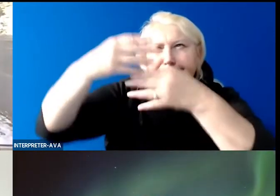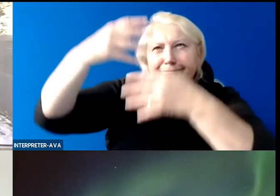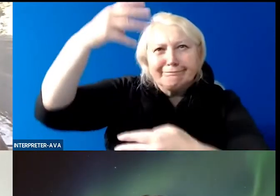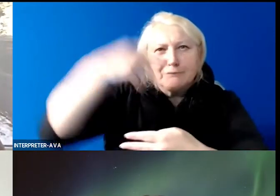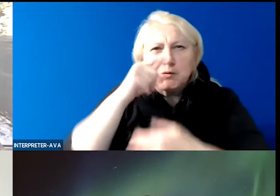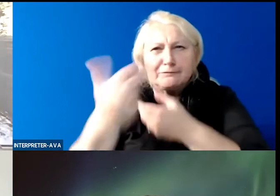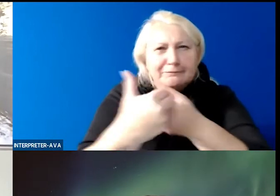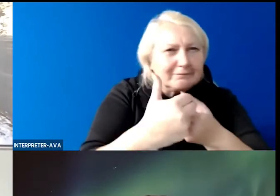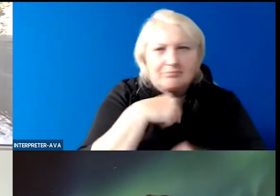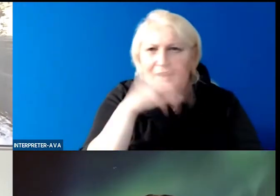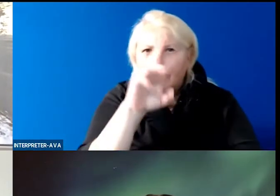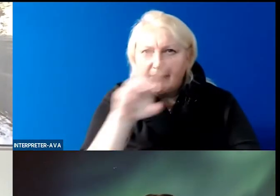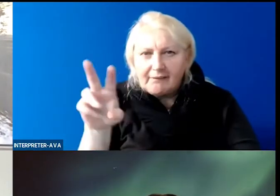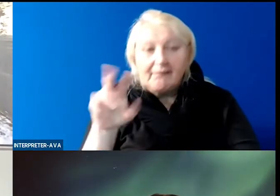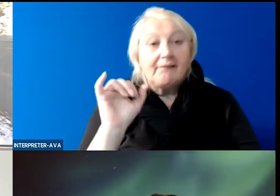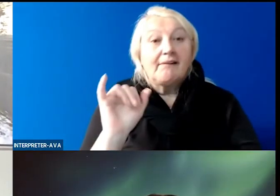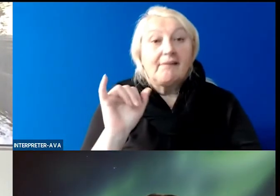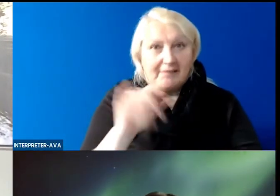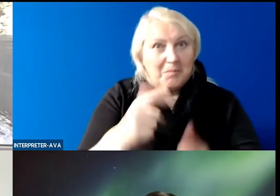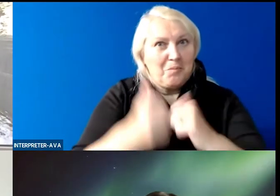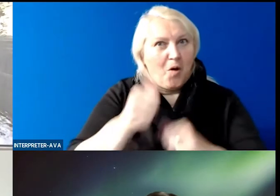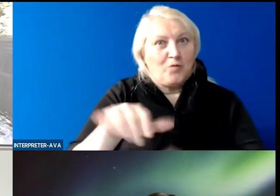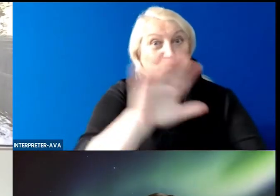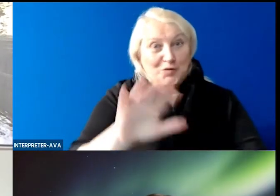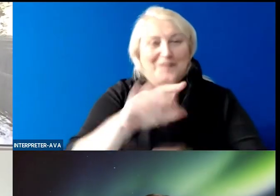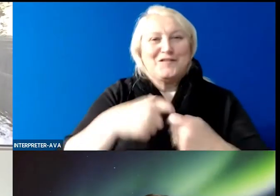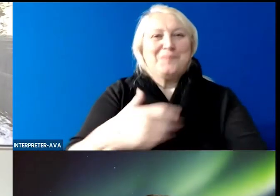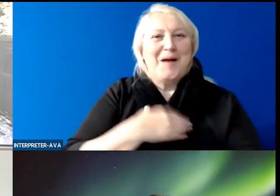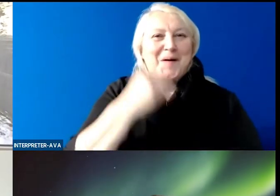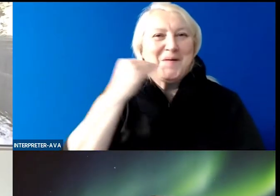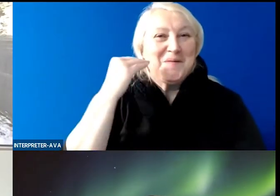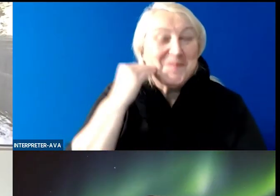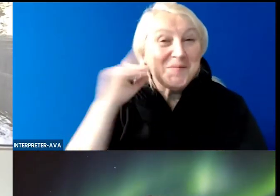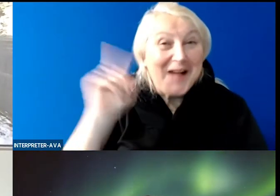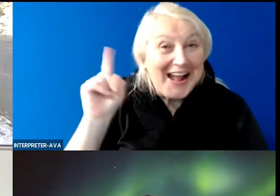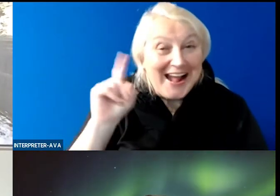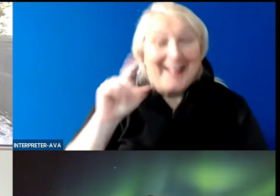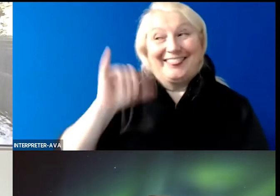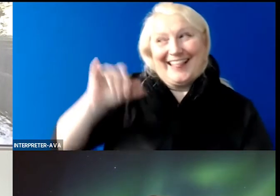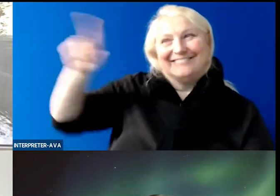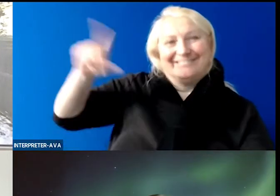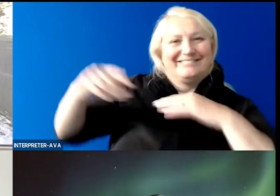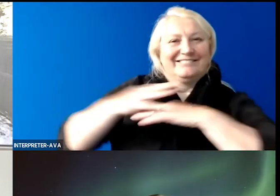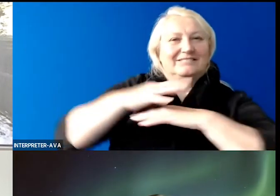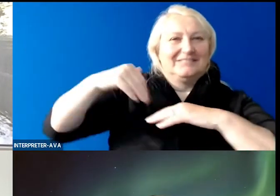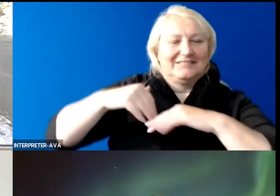sharing in today's call from my home territory, which is the original land